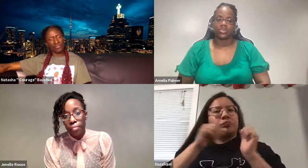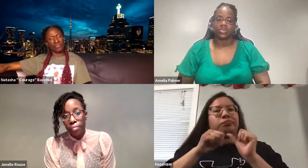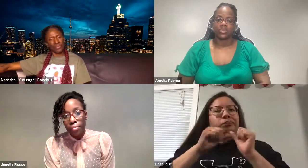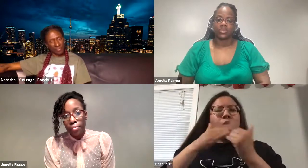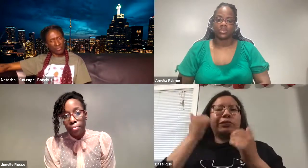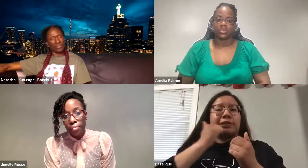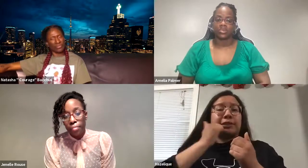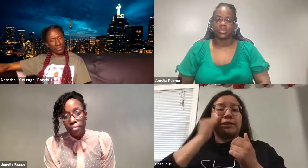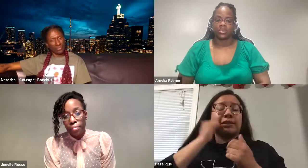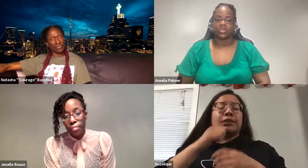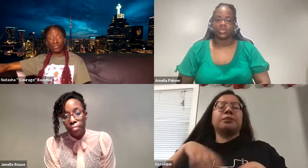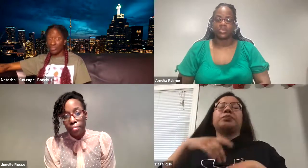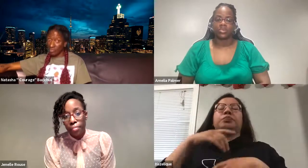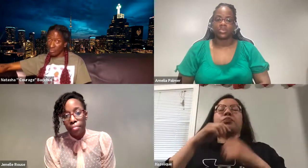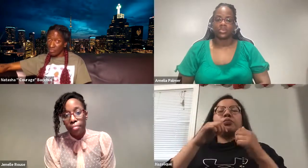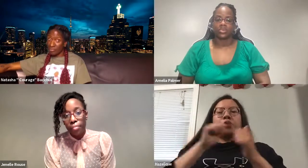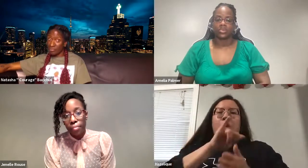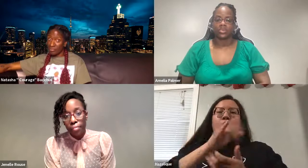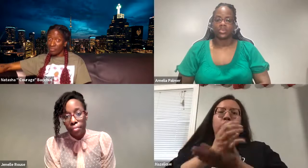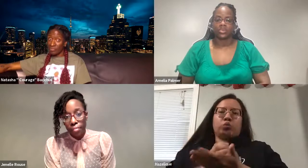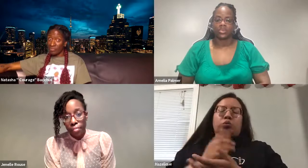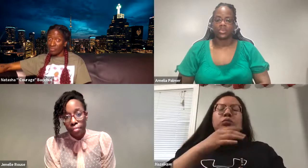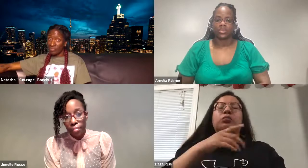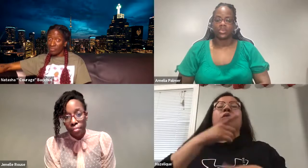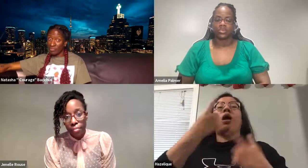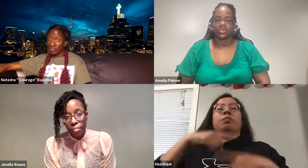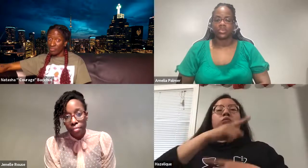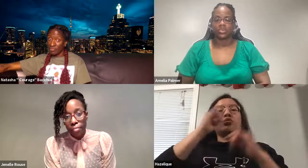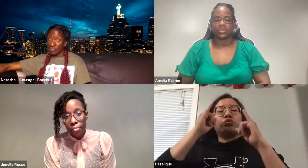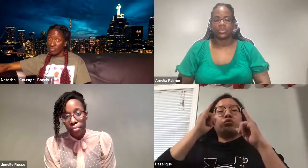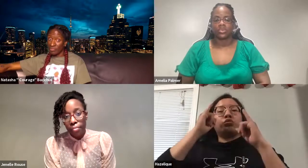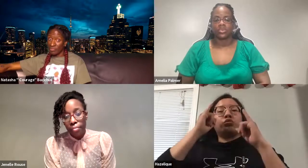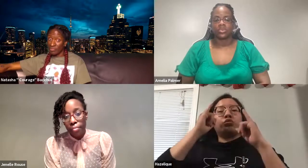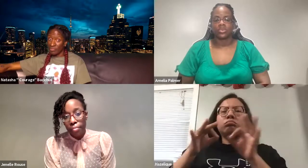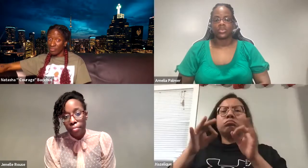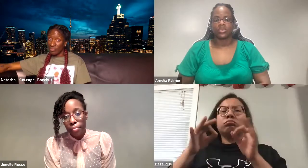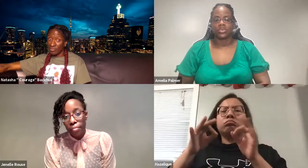have a one-on-one uh tutor and i worked with that person every day, took the course and